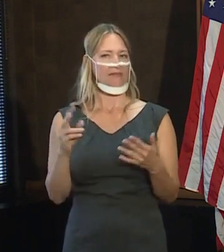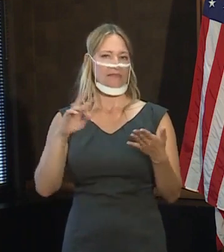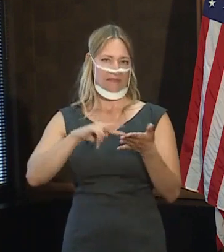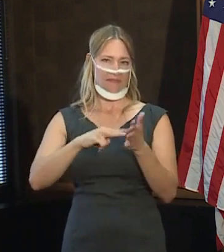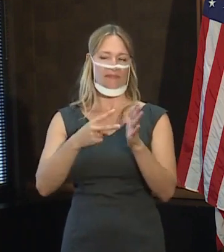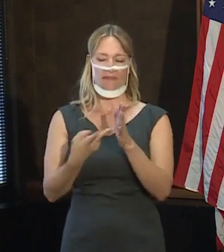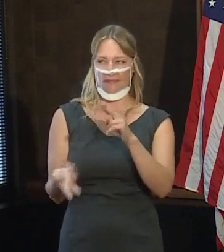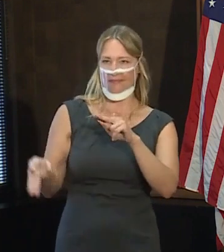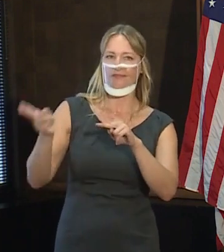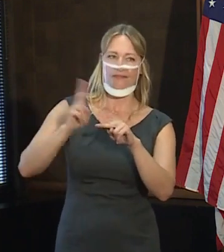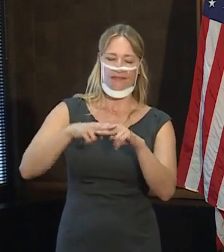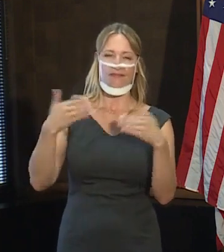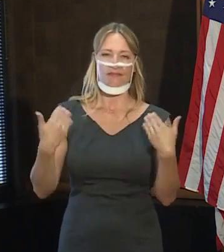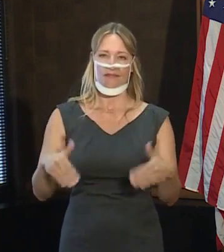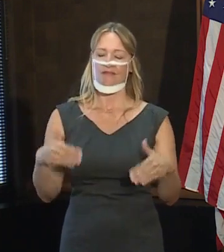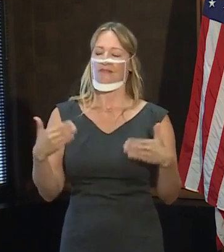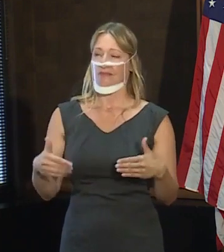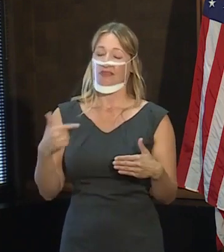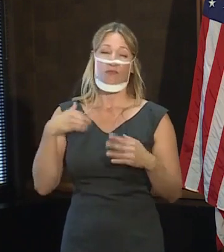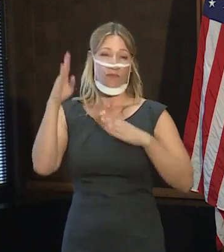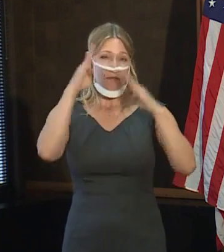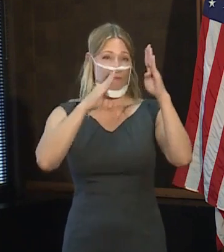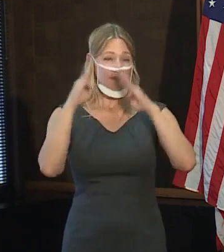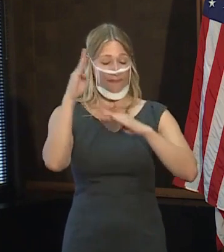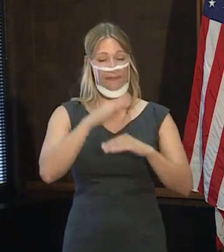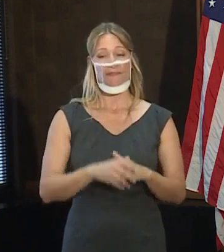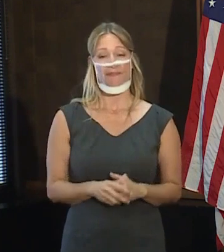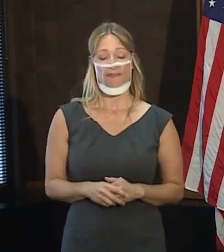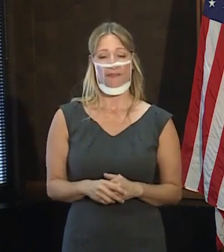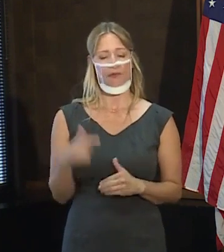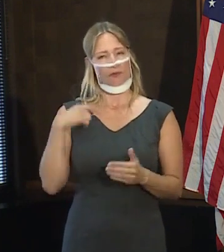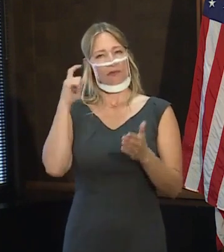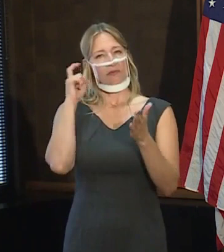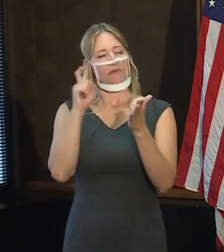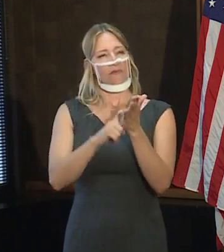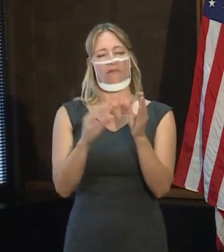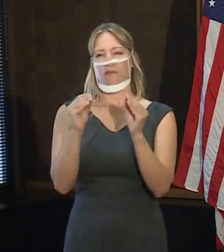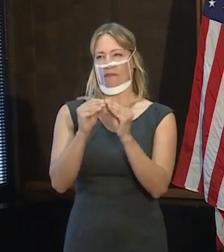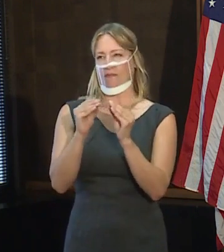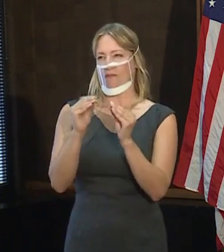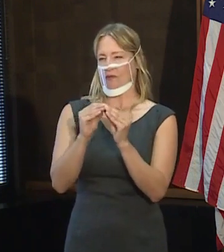WE’RE AT THE END OF THE WEEK. OUR POSITIVITY RATE WAS 7 PERCENT.